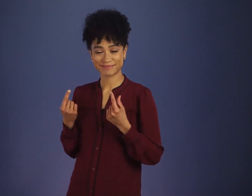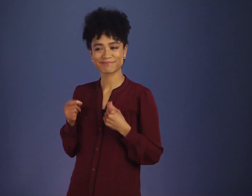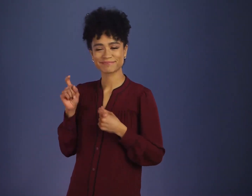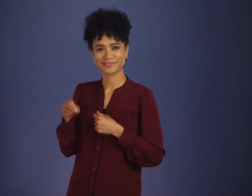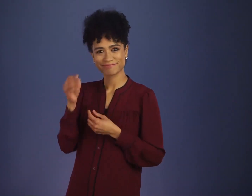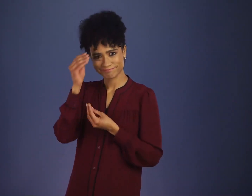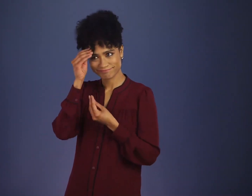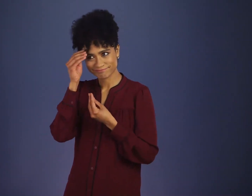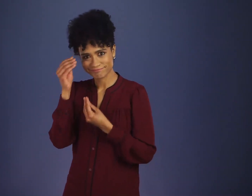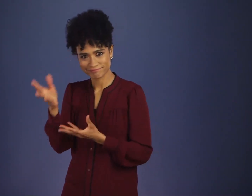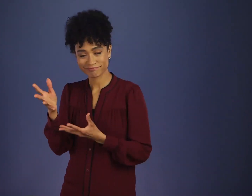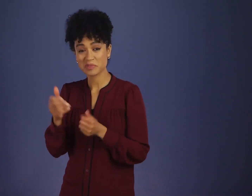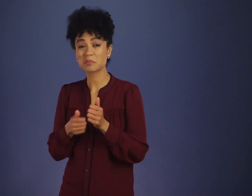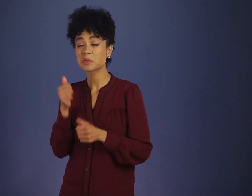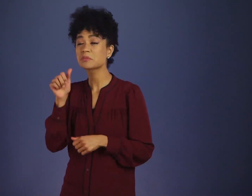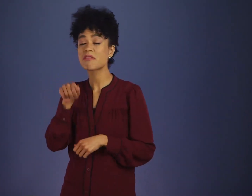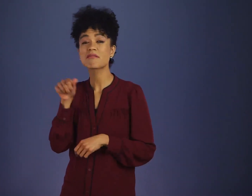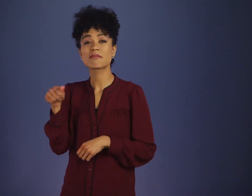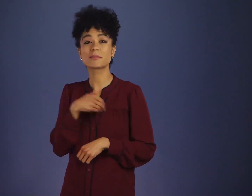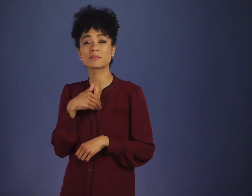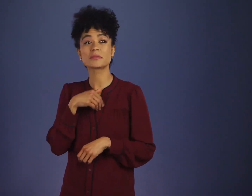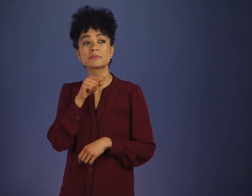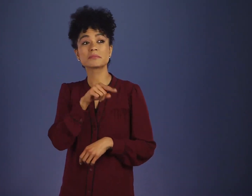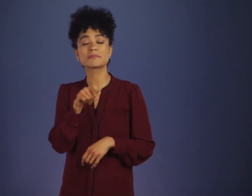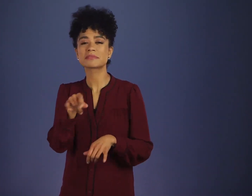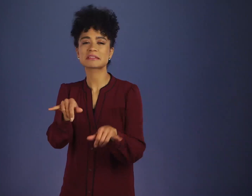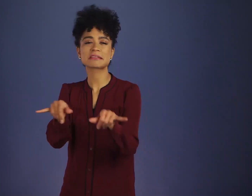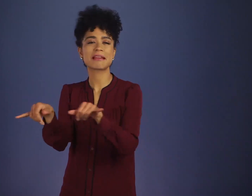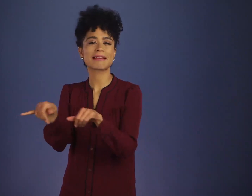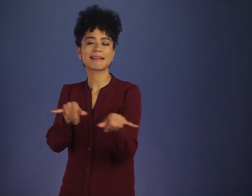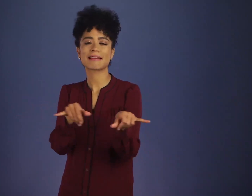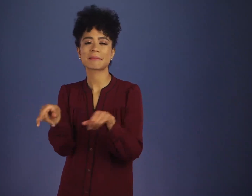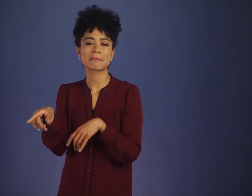First off, they can be told that the majority of